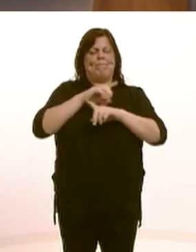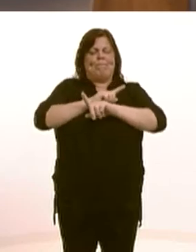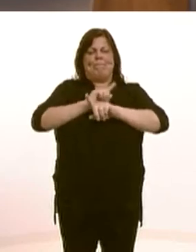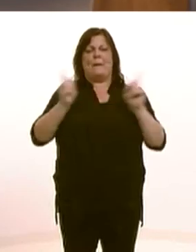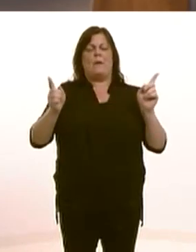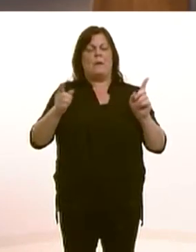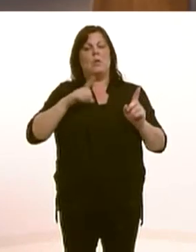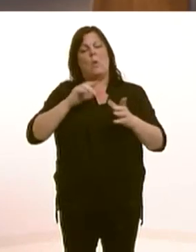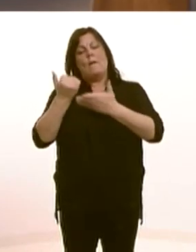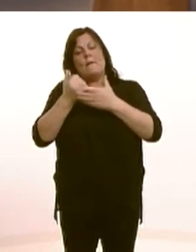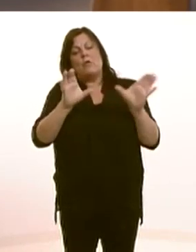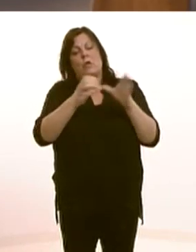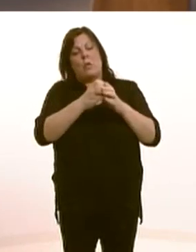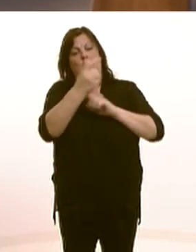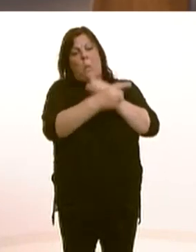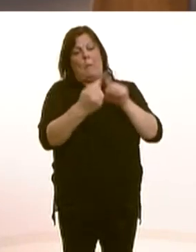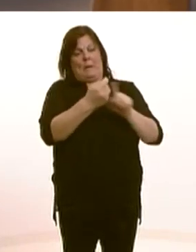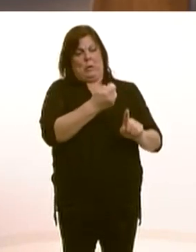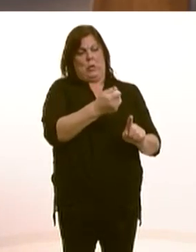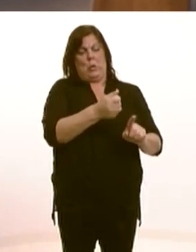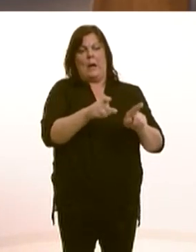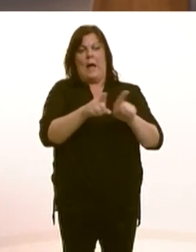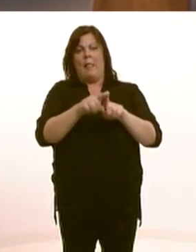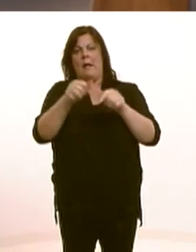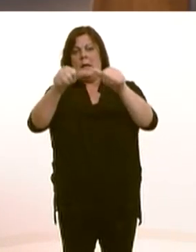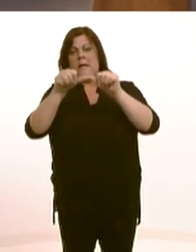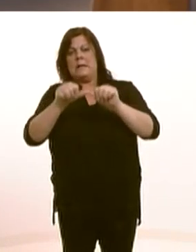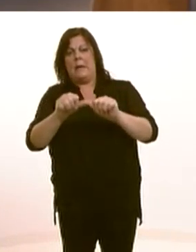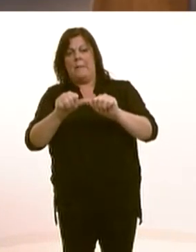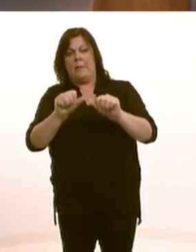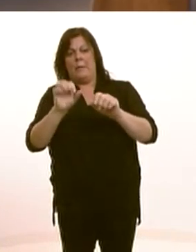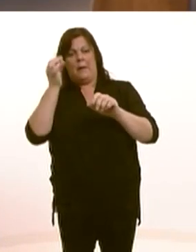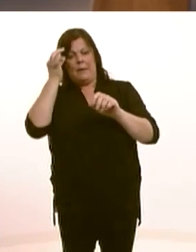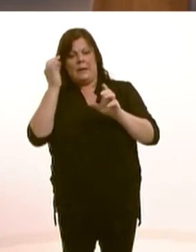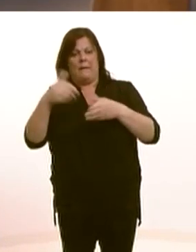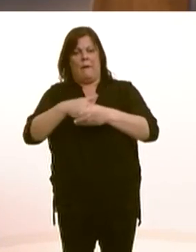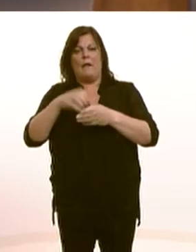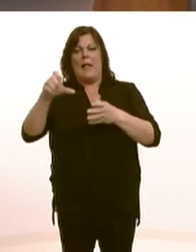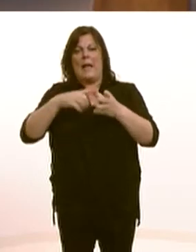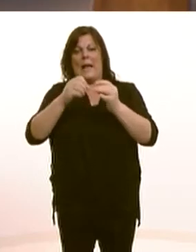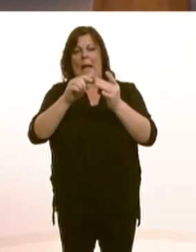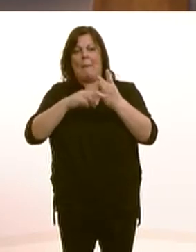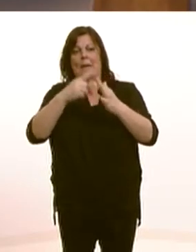The sub-committee of the Cabinet has already met. The day after the referendum we outlined our six priorities.